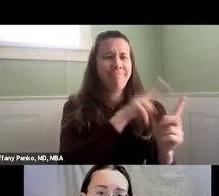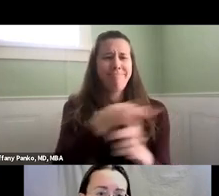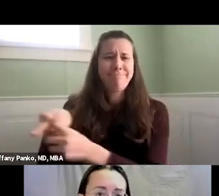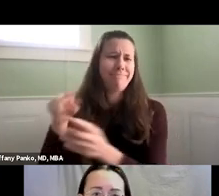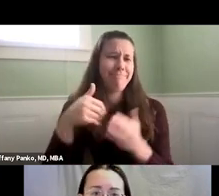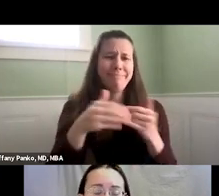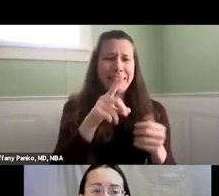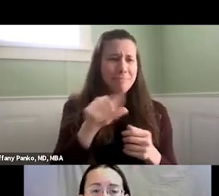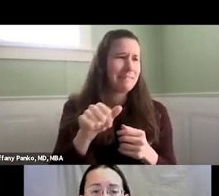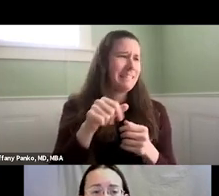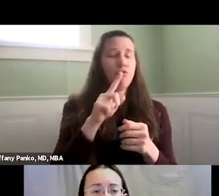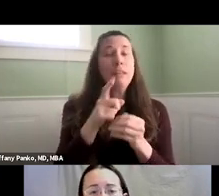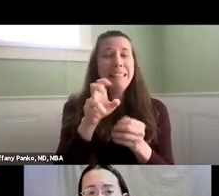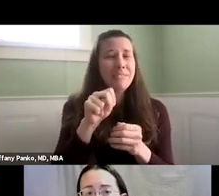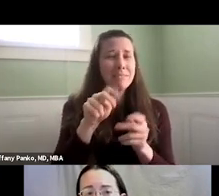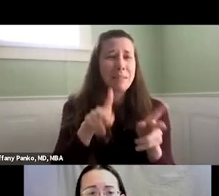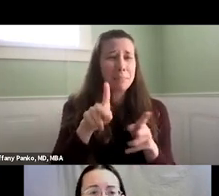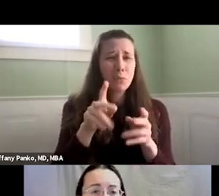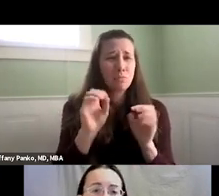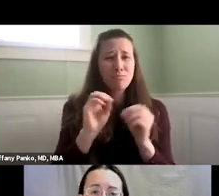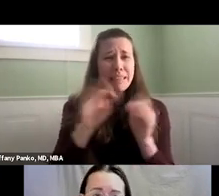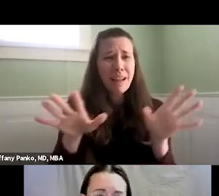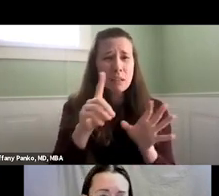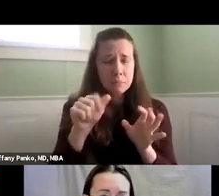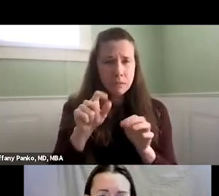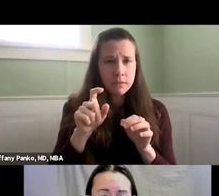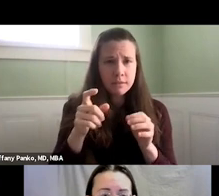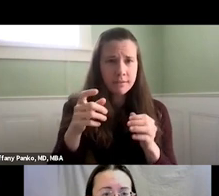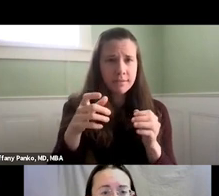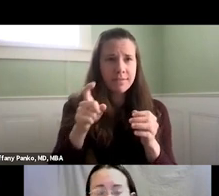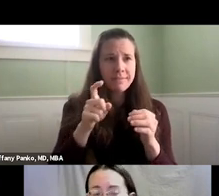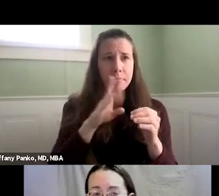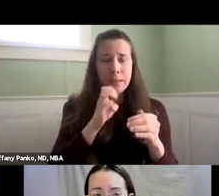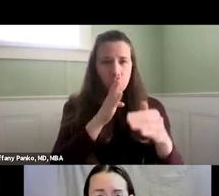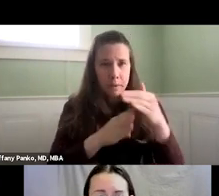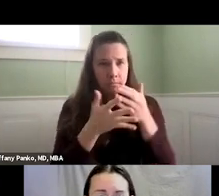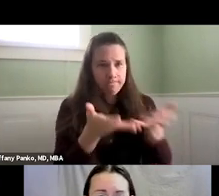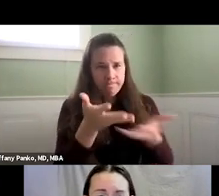humility. Again, that would apply to anyone with disabilities, even people without disabilities,